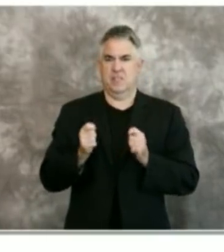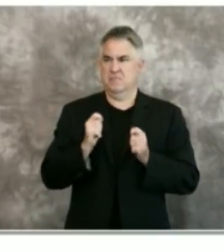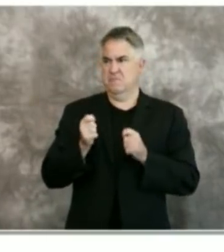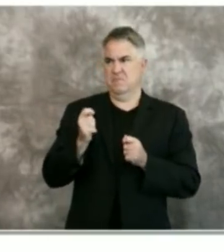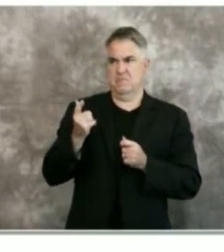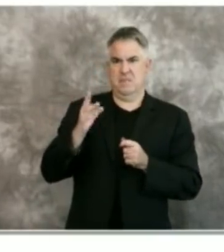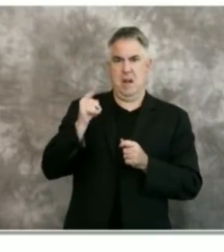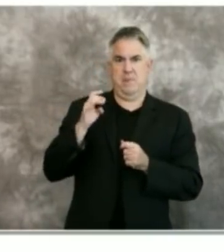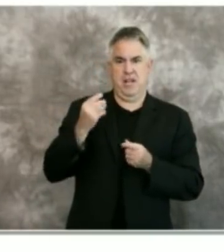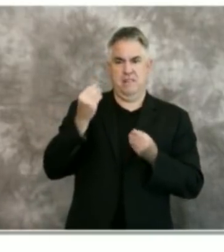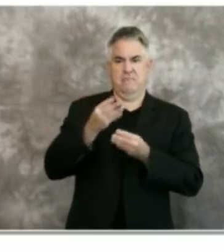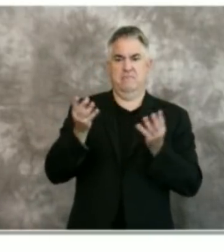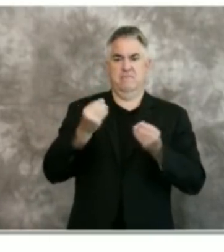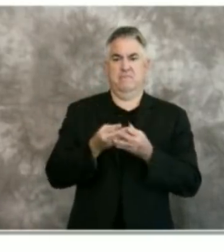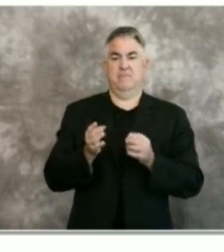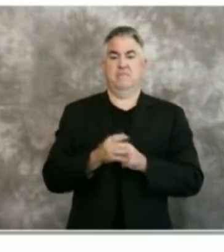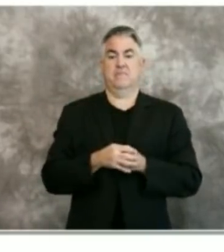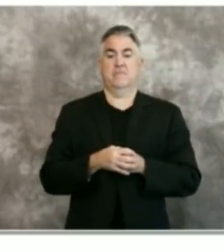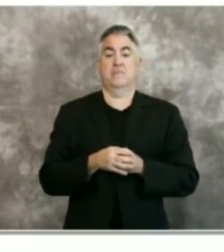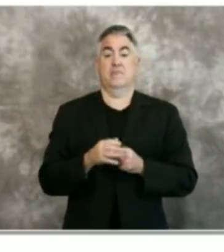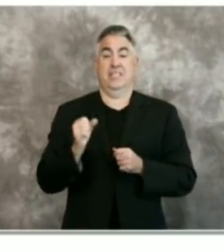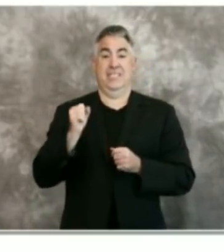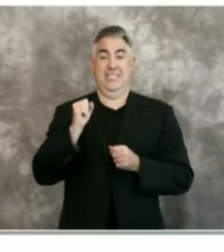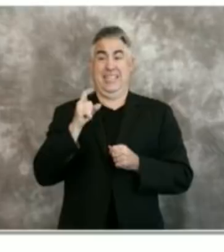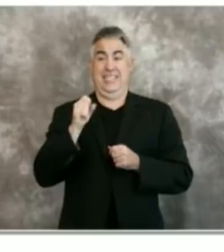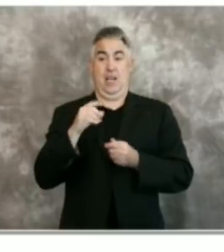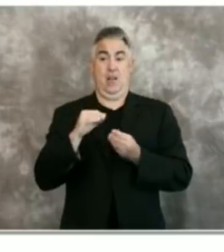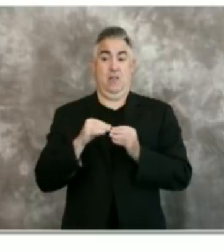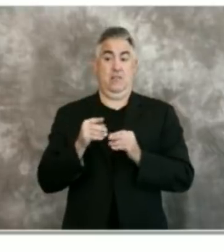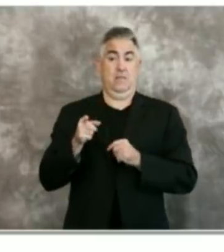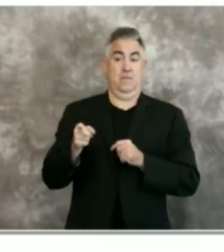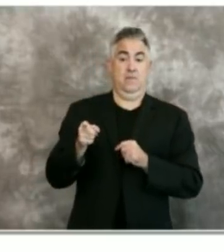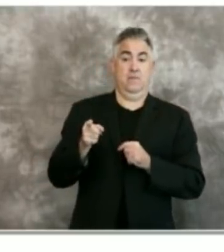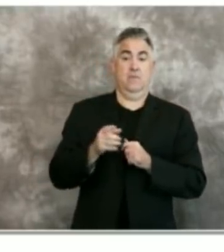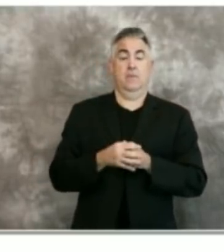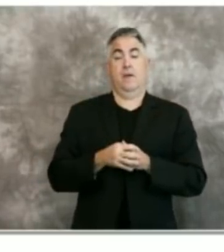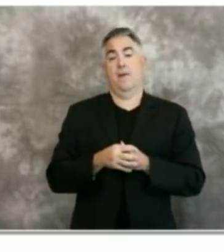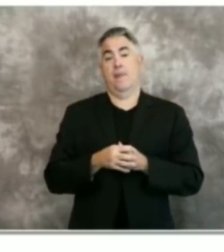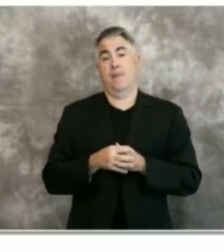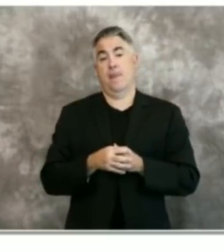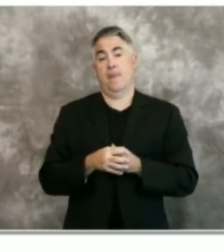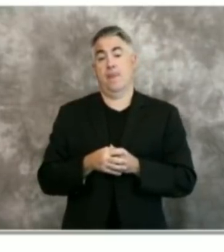TO KEEP UP WITH THE THOSE. DATA THAT ARE UPDATED A FAIRLY FREQUENTLY I'M GOING TO FOCUS